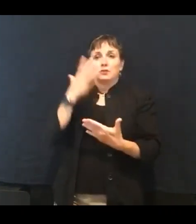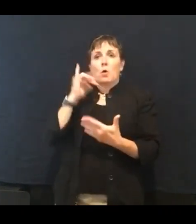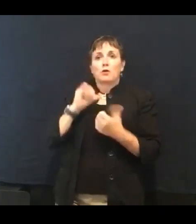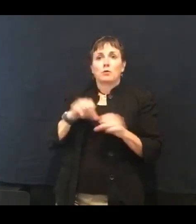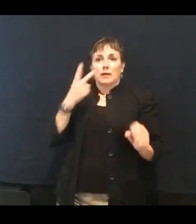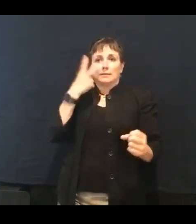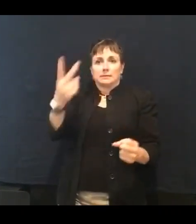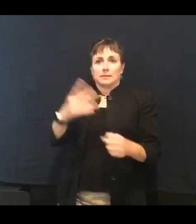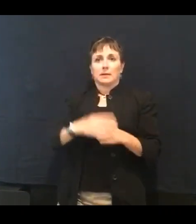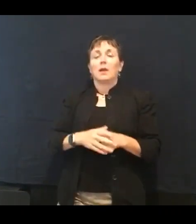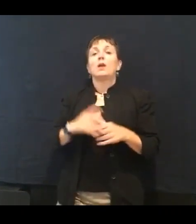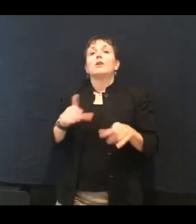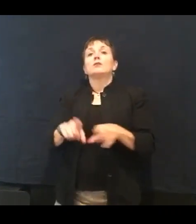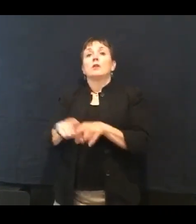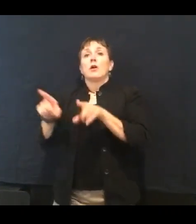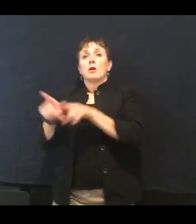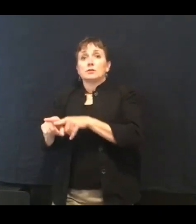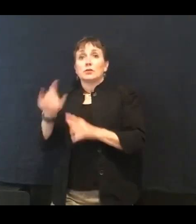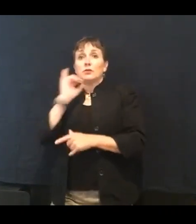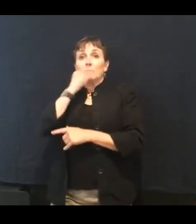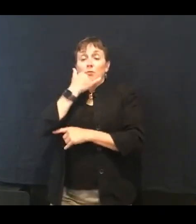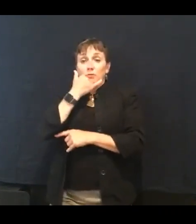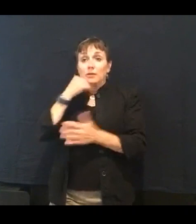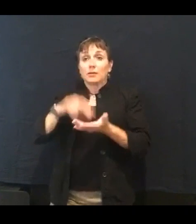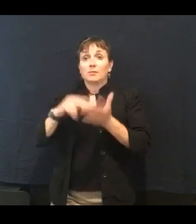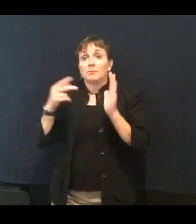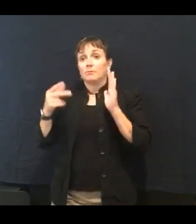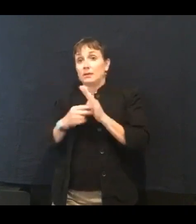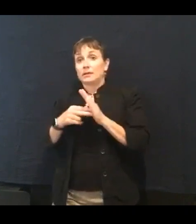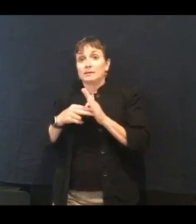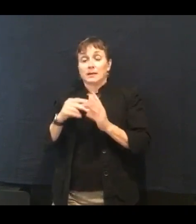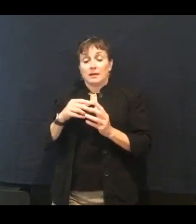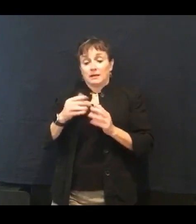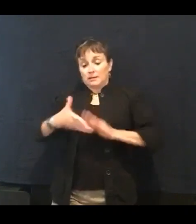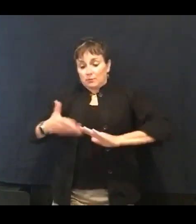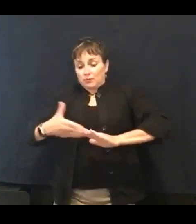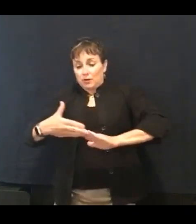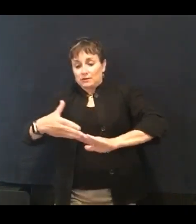in glycosylation and triggers progressive retinal degeneration.